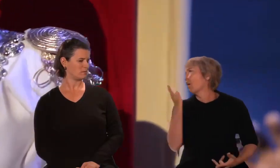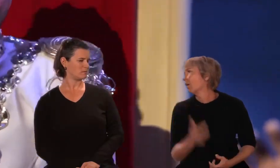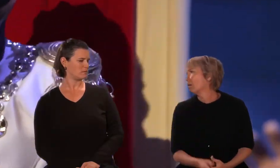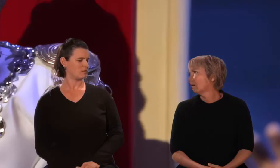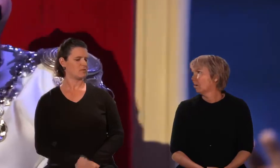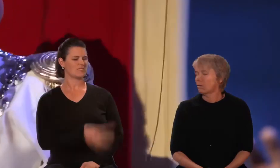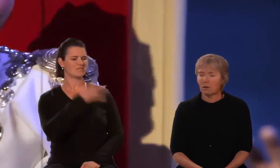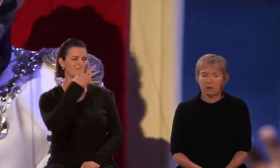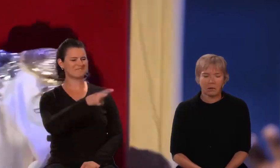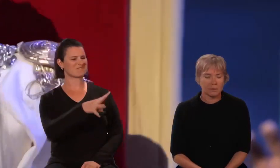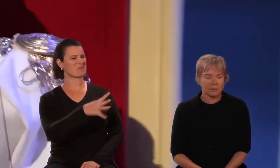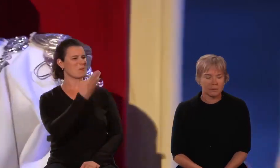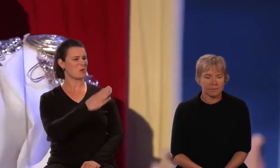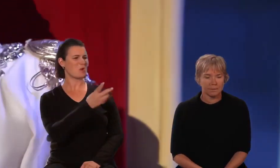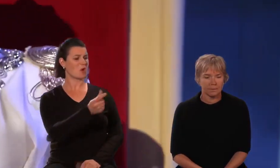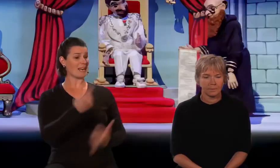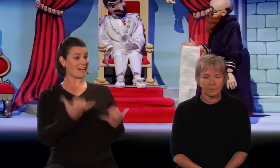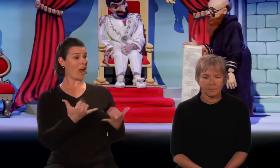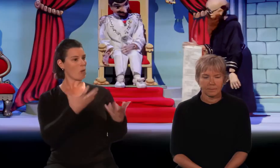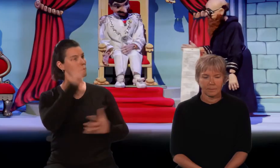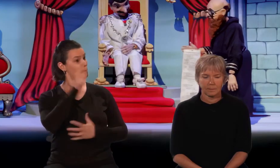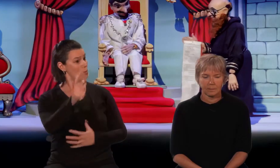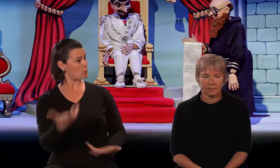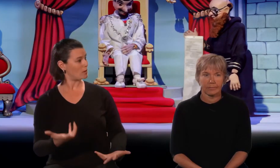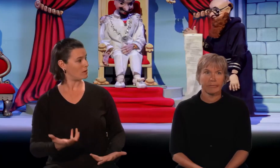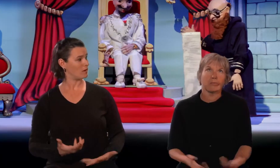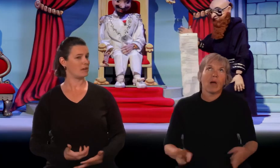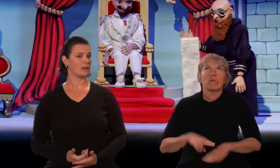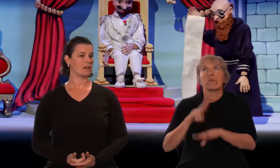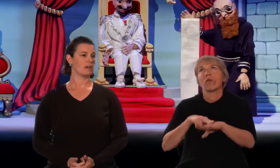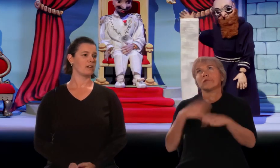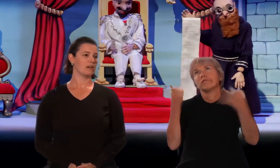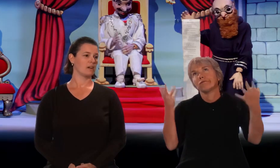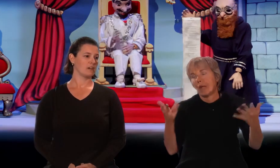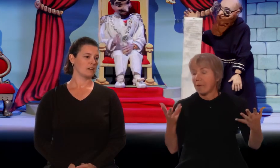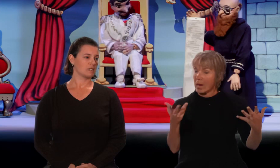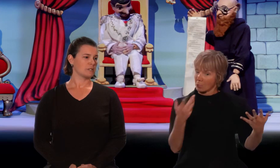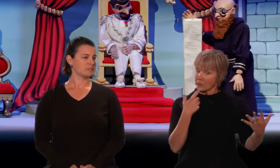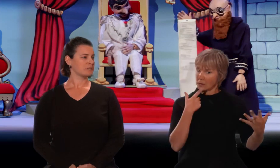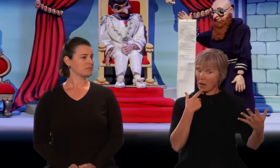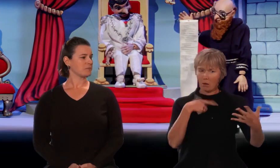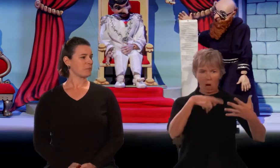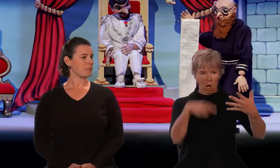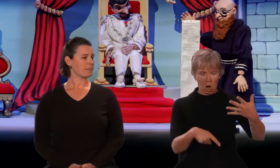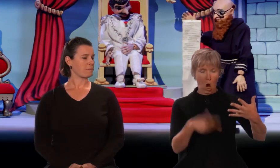What I want now is the moon. [chamberlain] Oh, of course, Your Majesty. (exhales) As I was saying: gold bugs, scarabs,